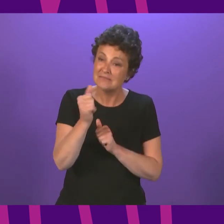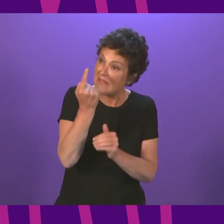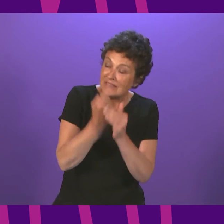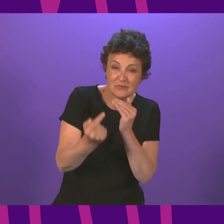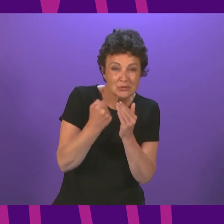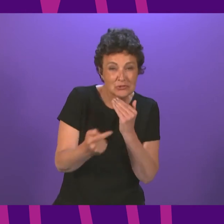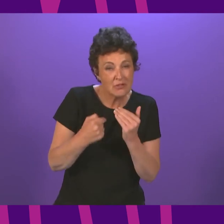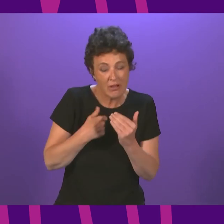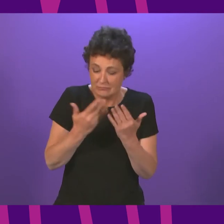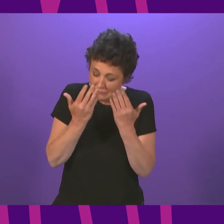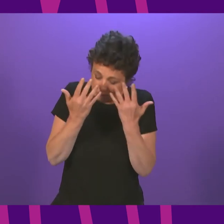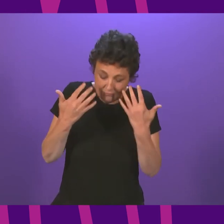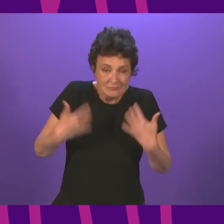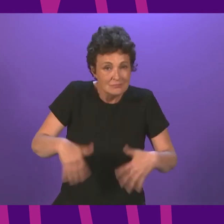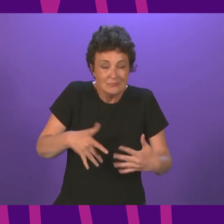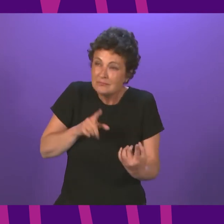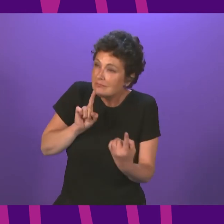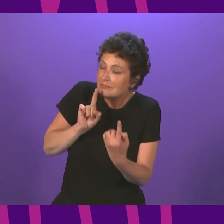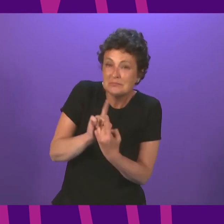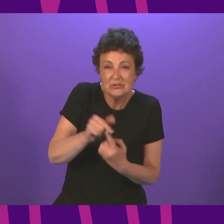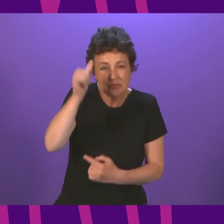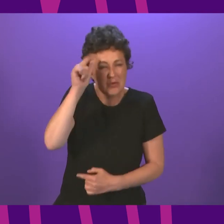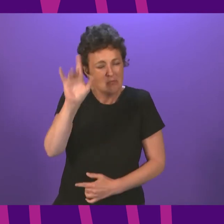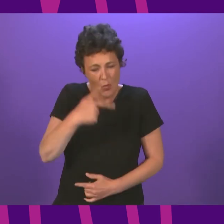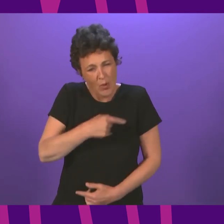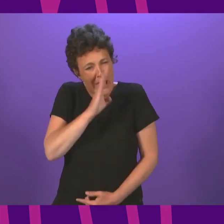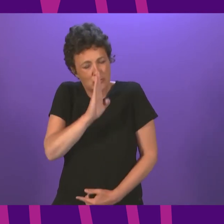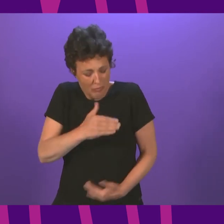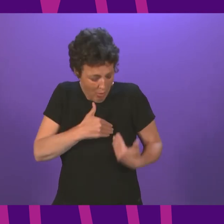and level 0. Beyond level 0, there will be no caps, because there will be no physical